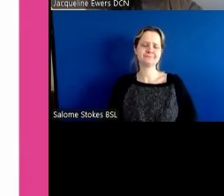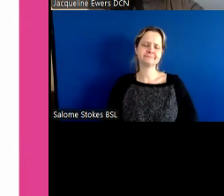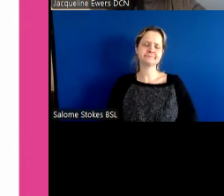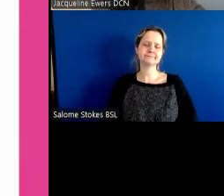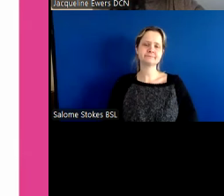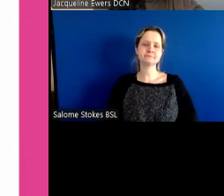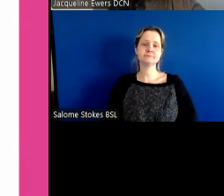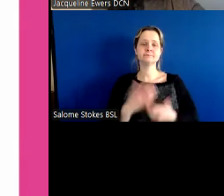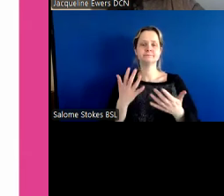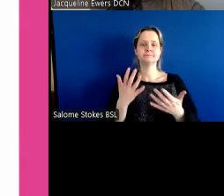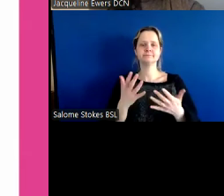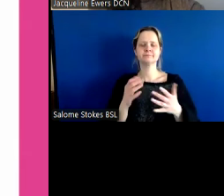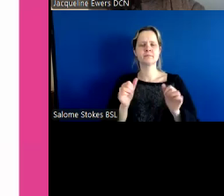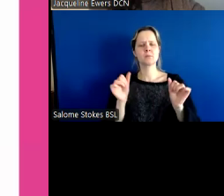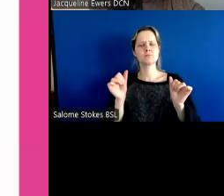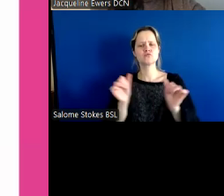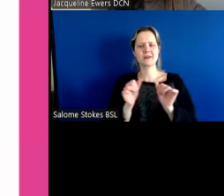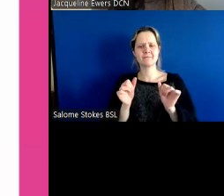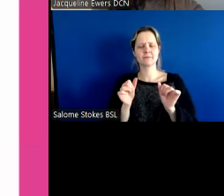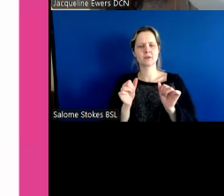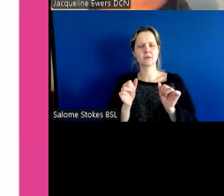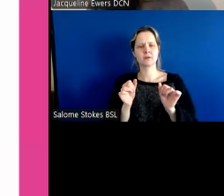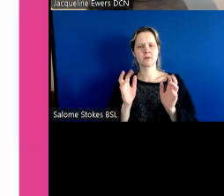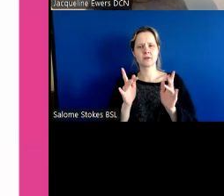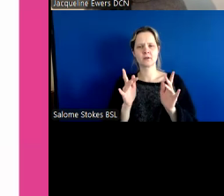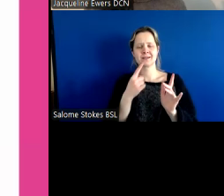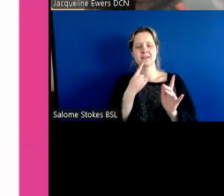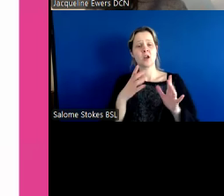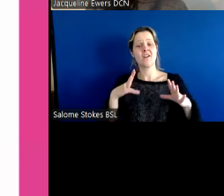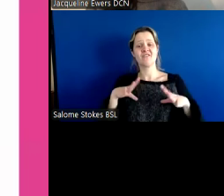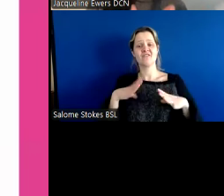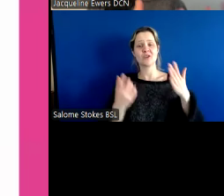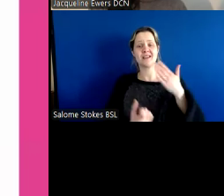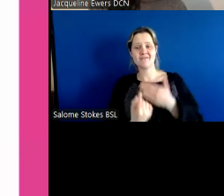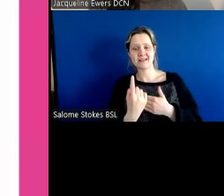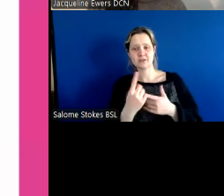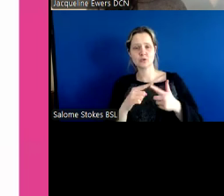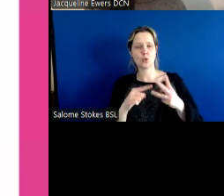I briefly touched on free events or places, free collections,